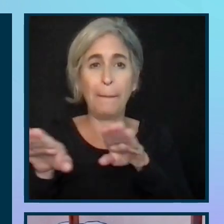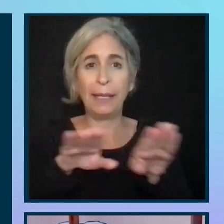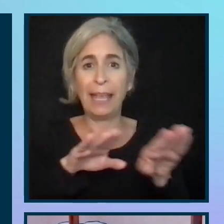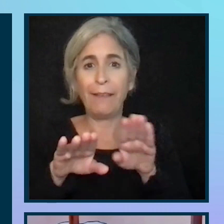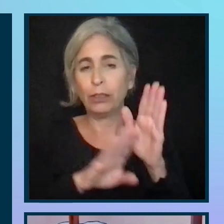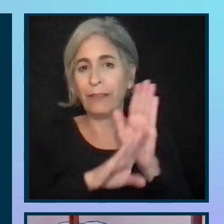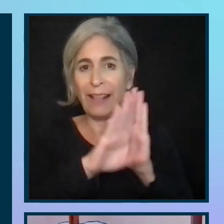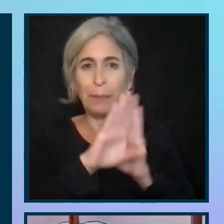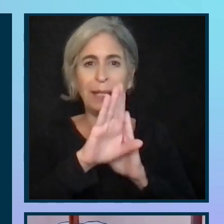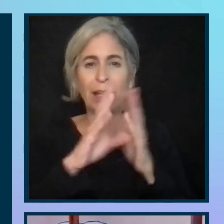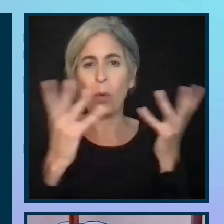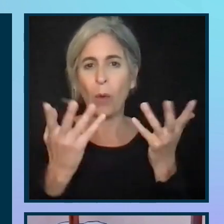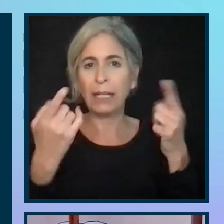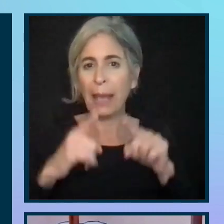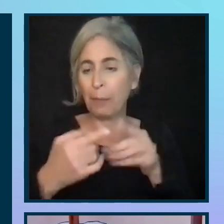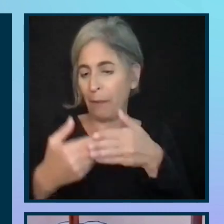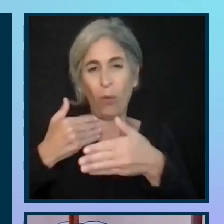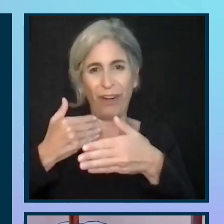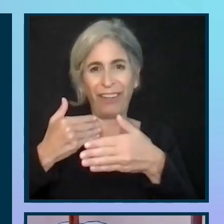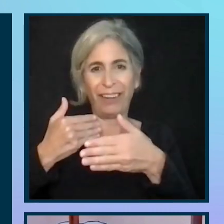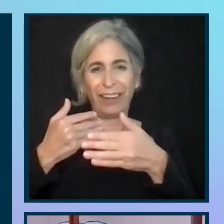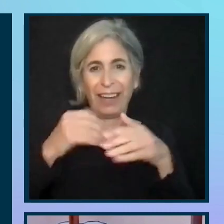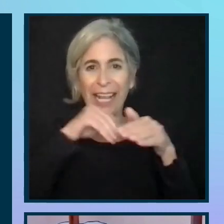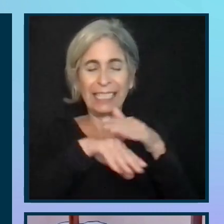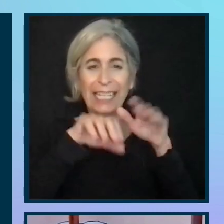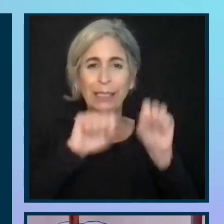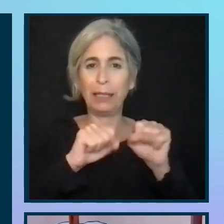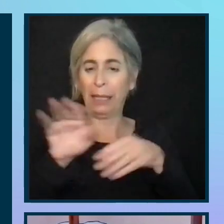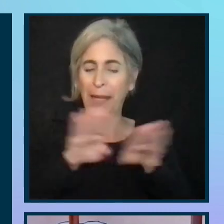and kind of what came before accessibility behavior-driven development,